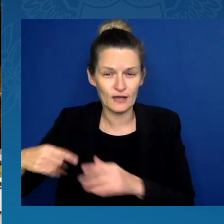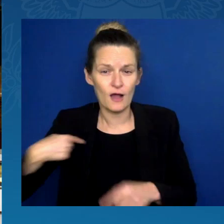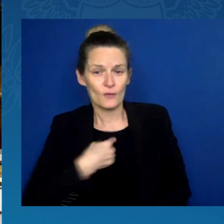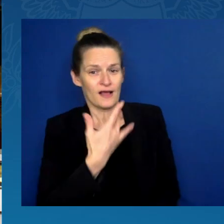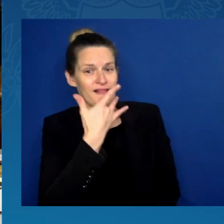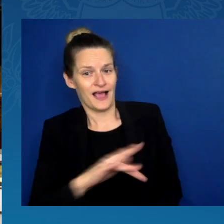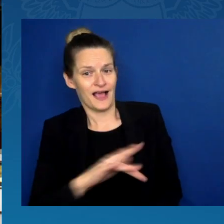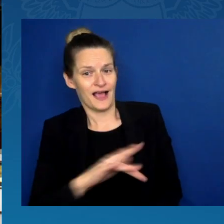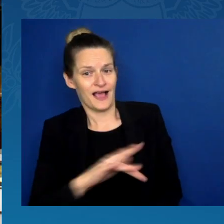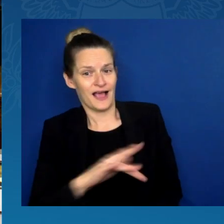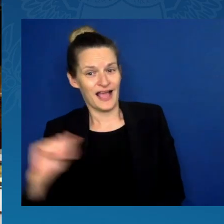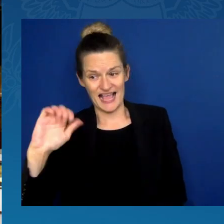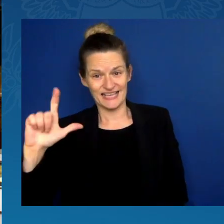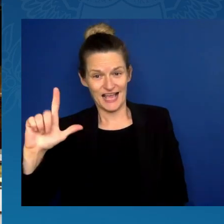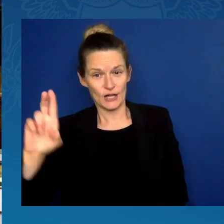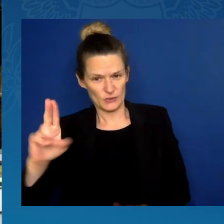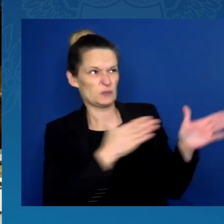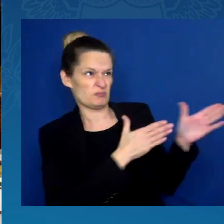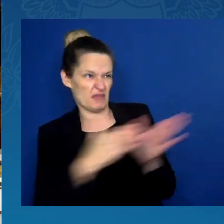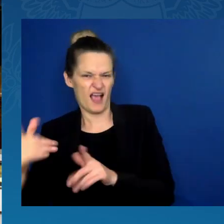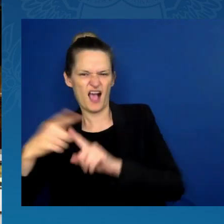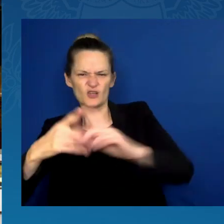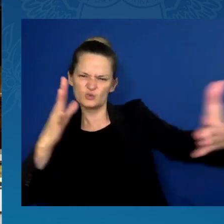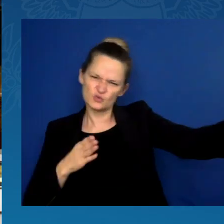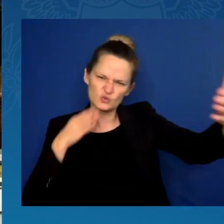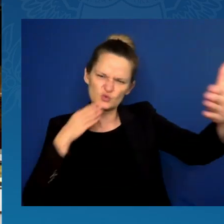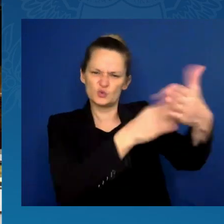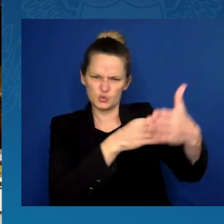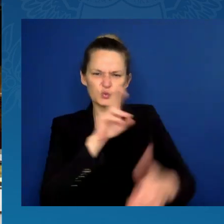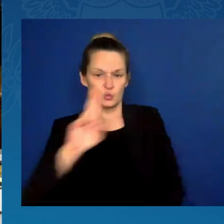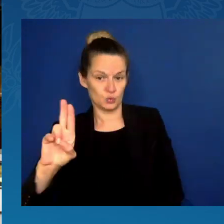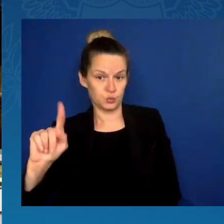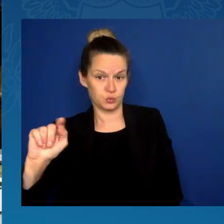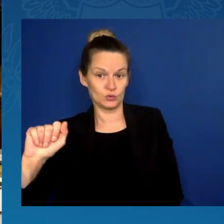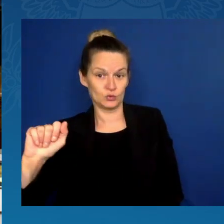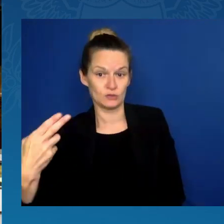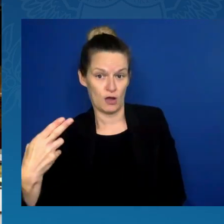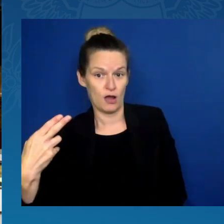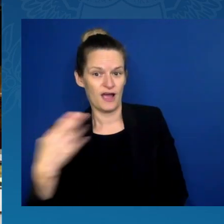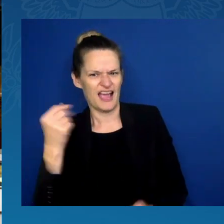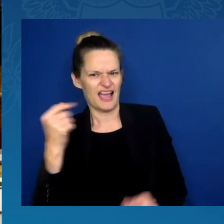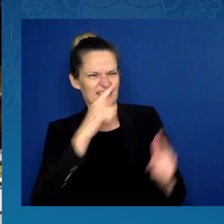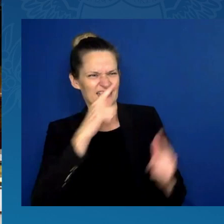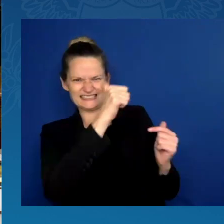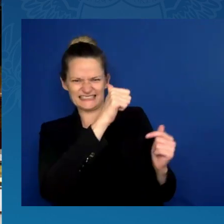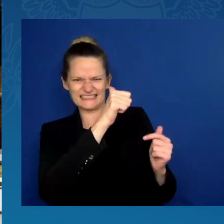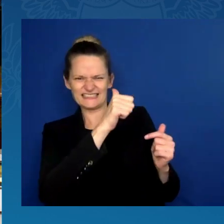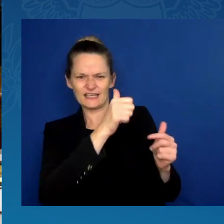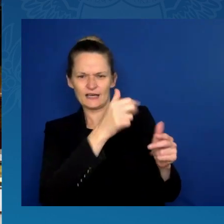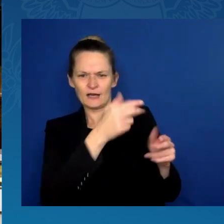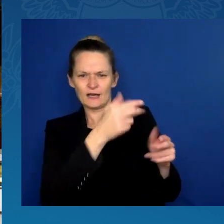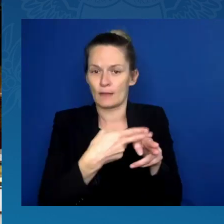and they got a temporary suspension. They were able -- we were able to put an injunction.